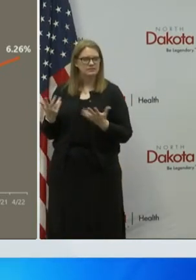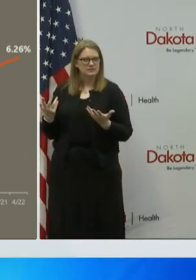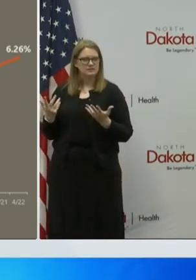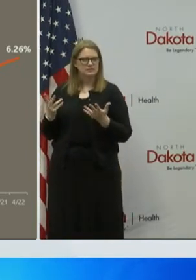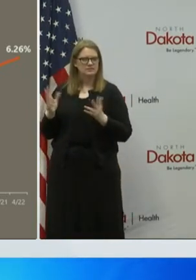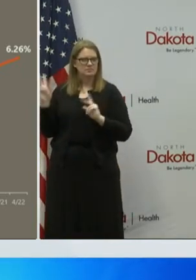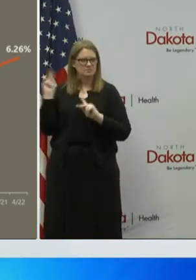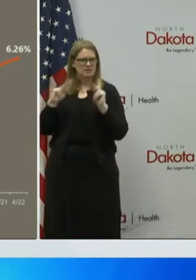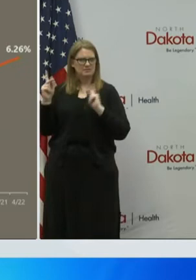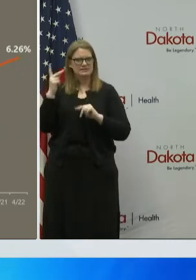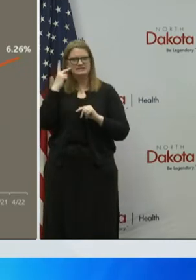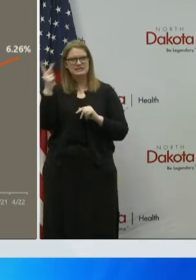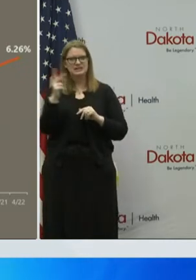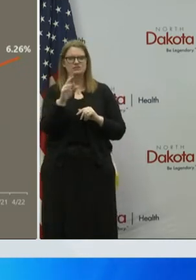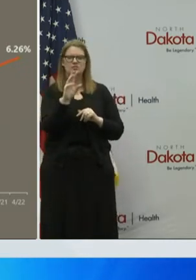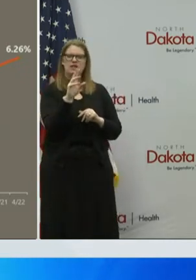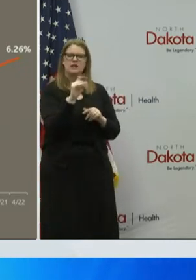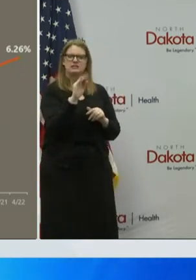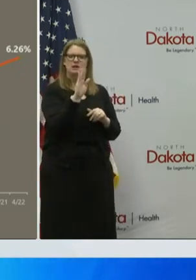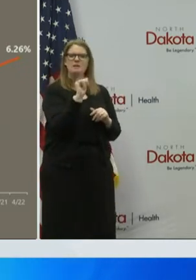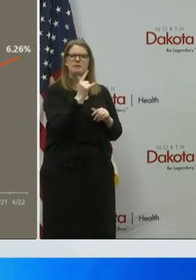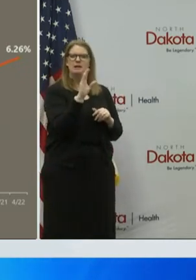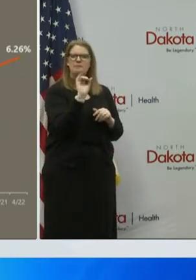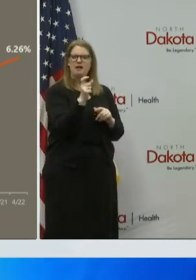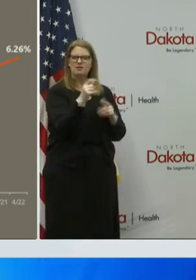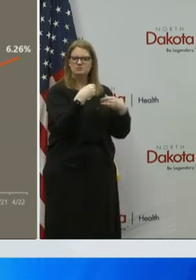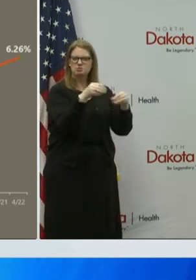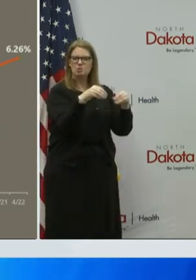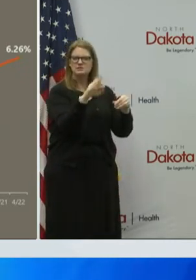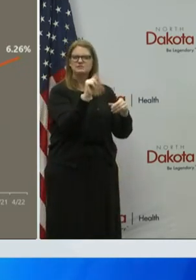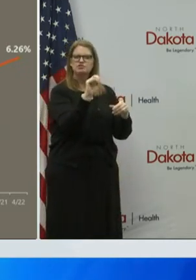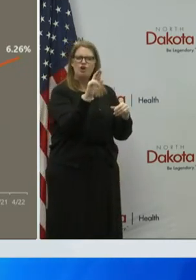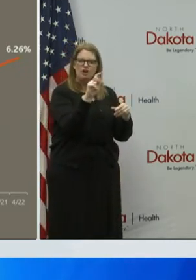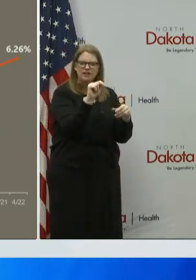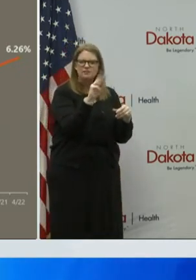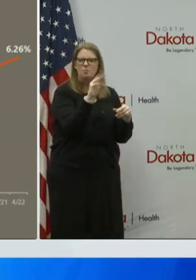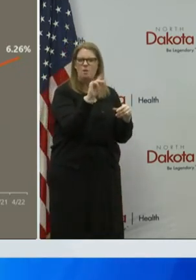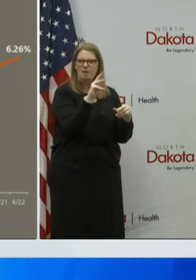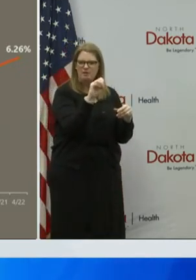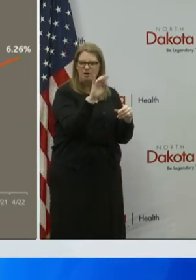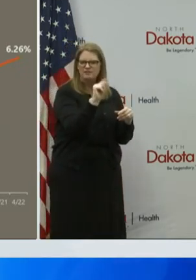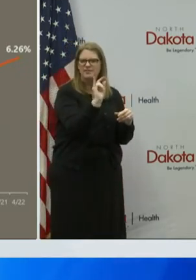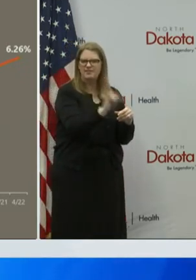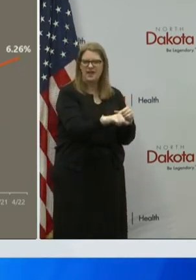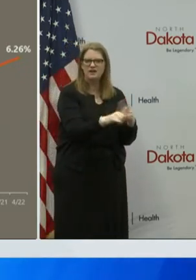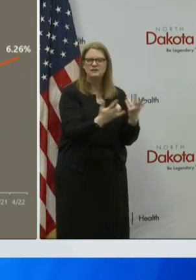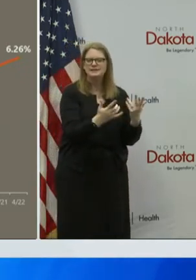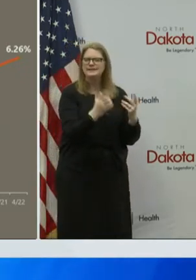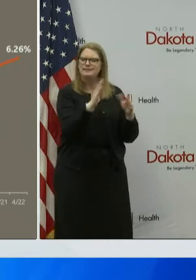CONTACT. PEOPLE SAY, HEY, YOU KNOW, I SEE THE BIG BOX RETAILERS ARE OPEN.